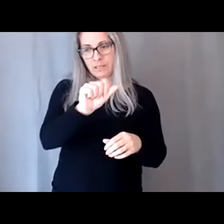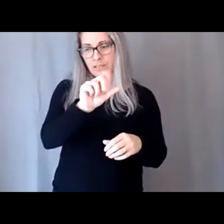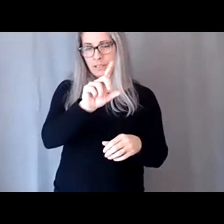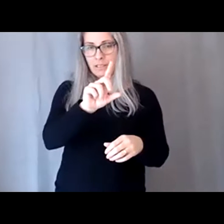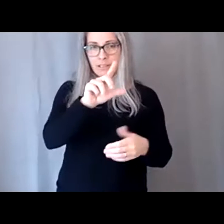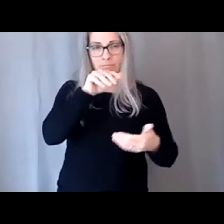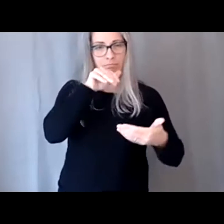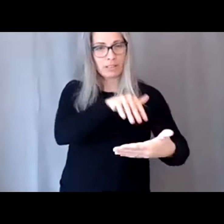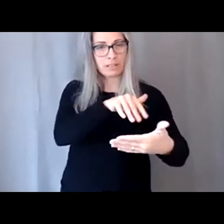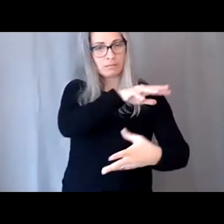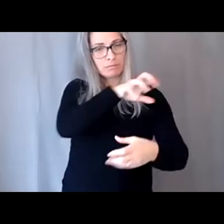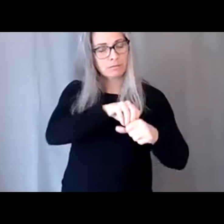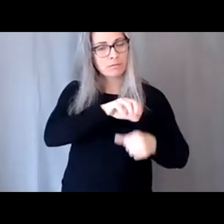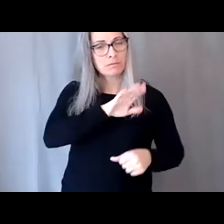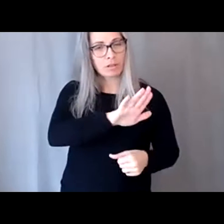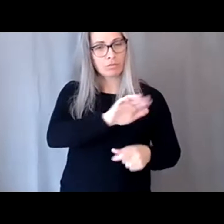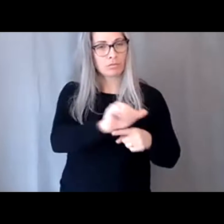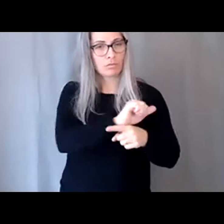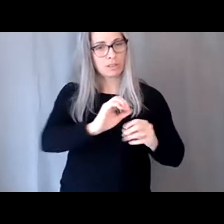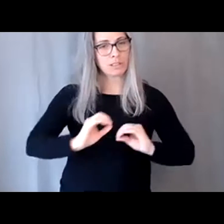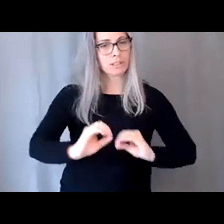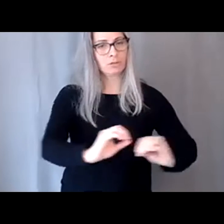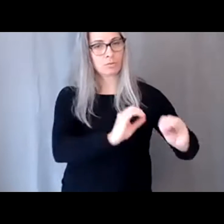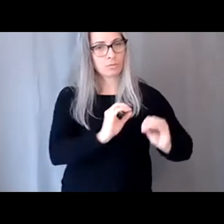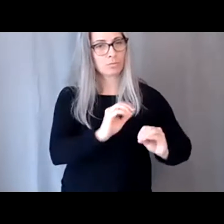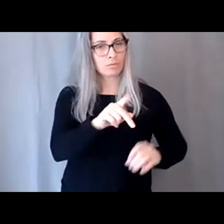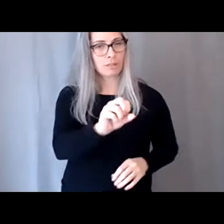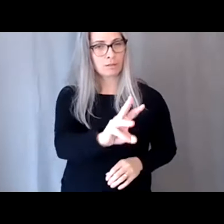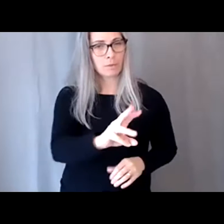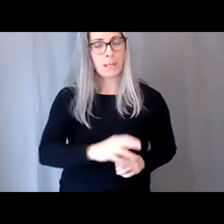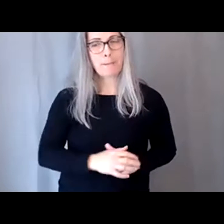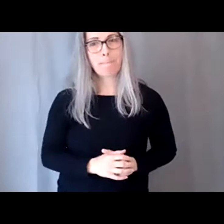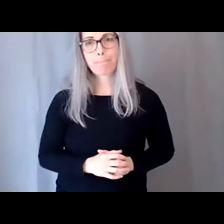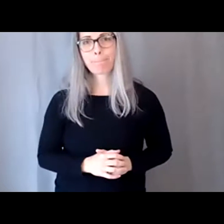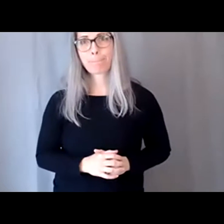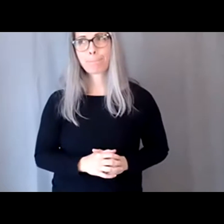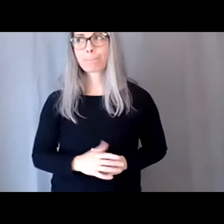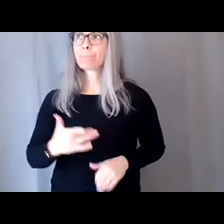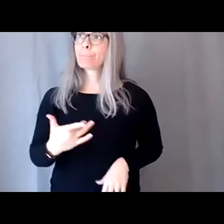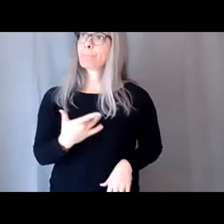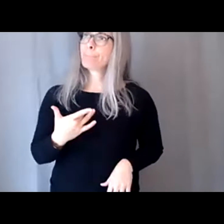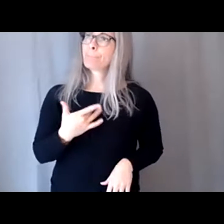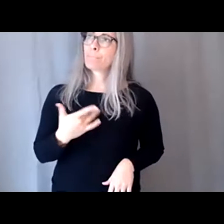yeah I think it's a it would be an important consideration